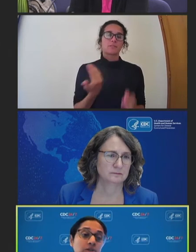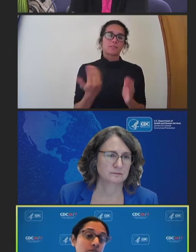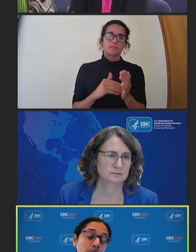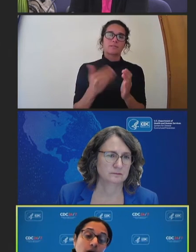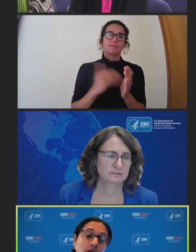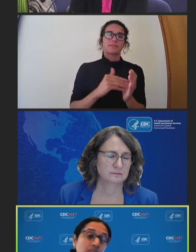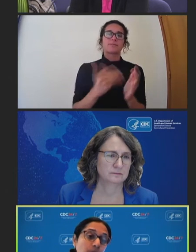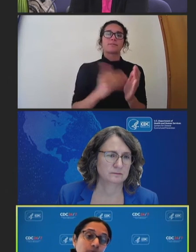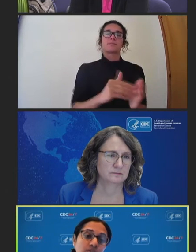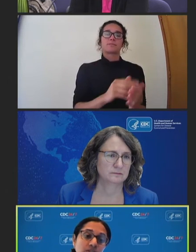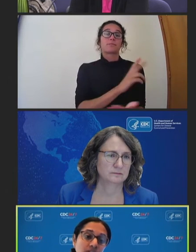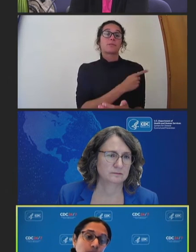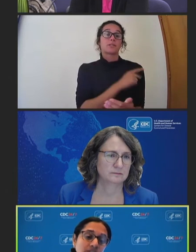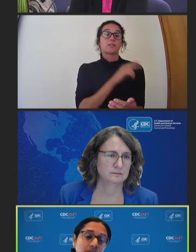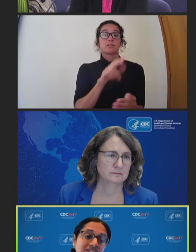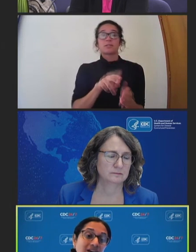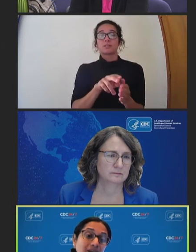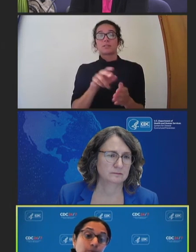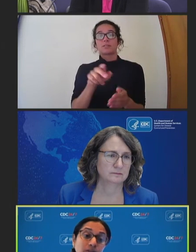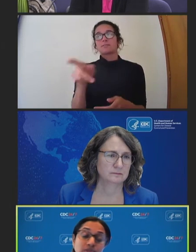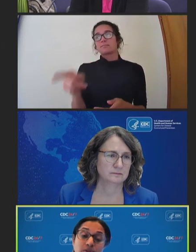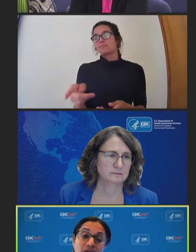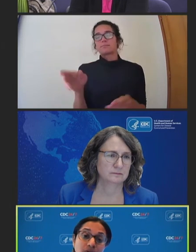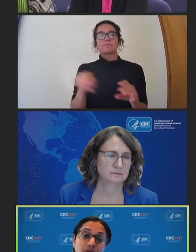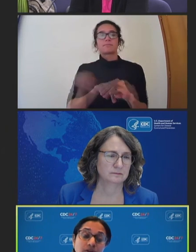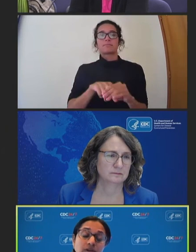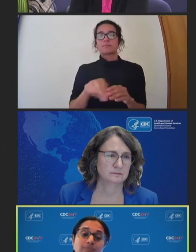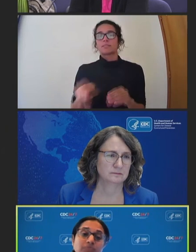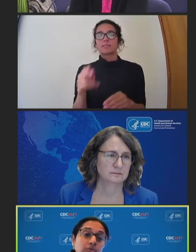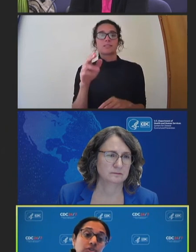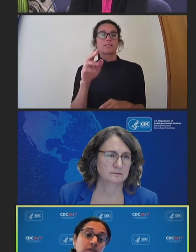patients who are in the hospital for six months at a time or even longer,